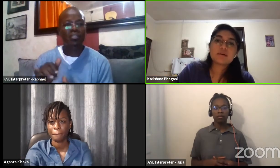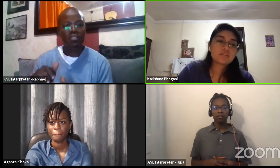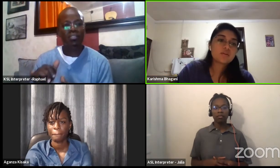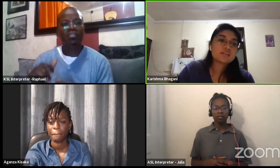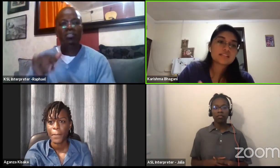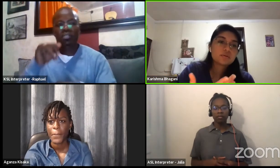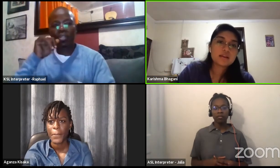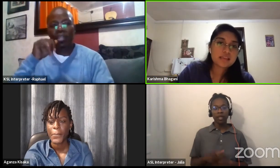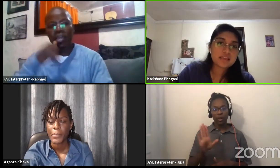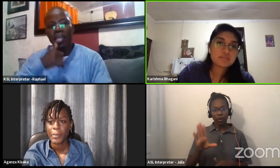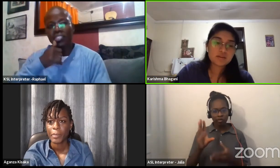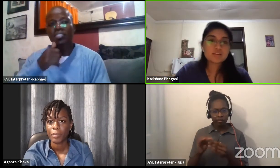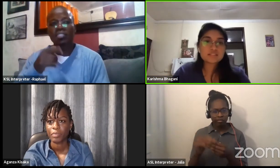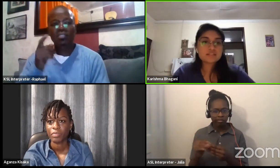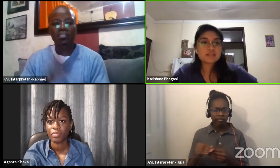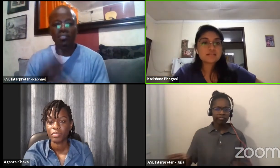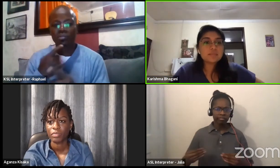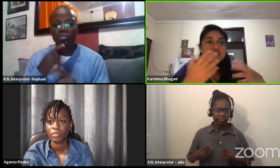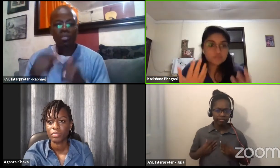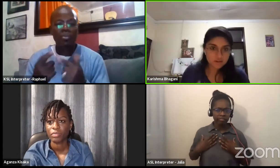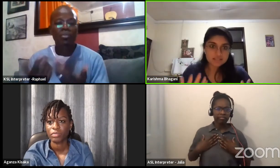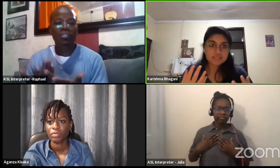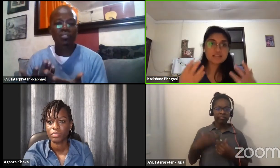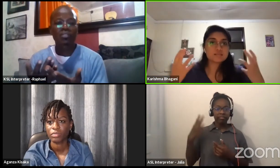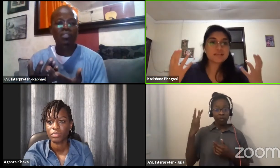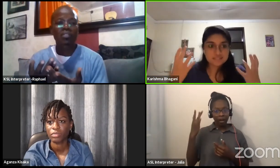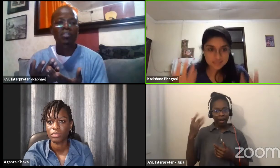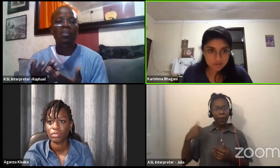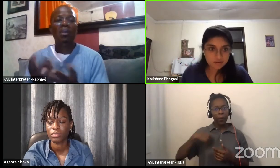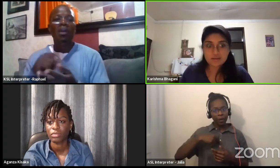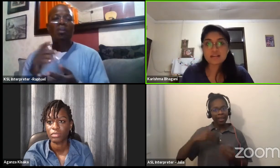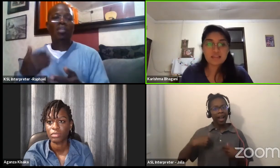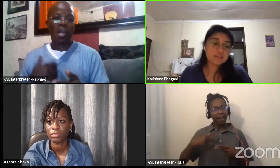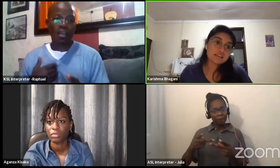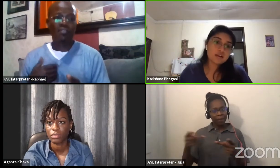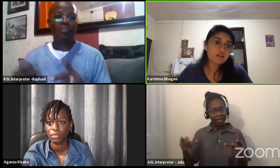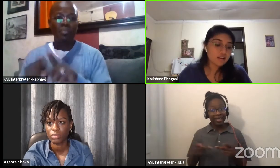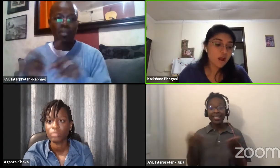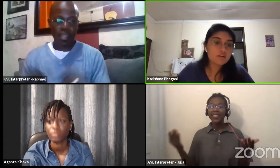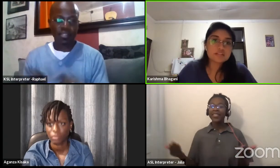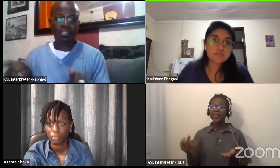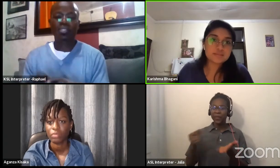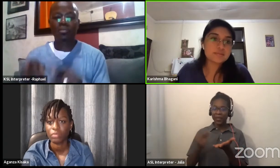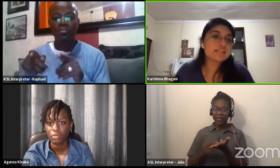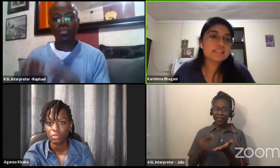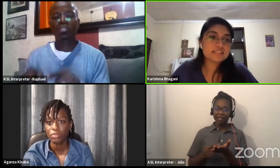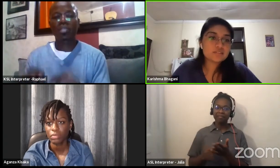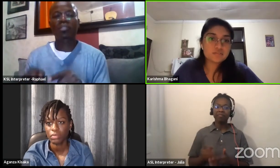about the context we're working in because there is a place for us and the space is here. And I think it's all our responsibility as the sort